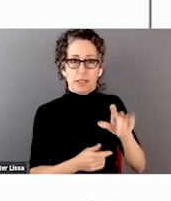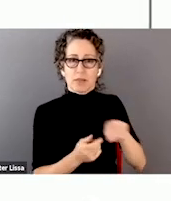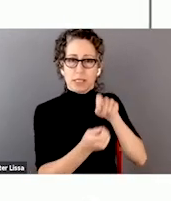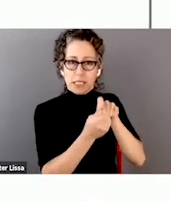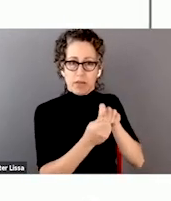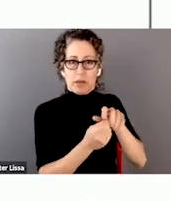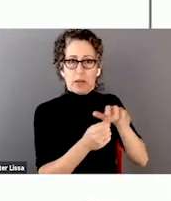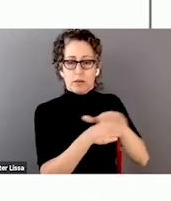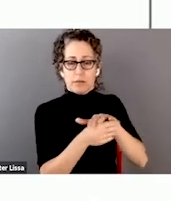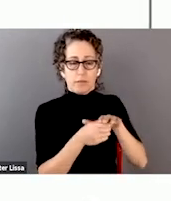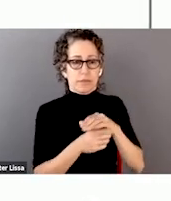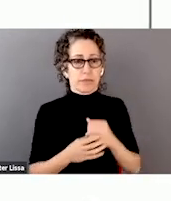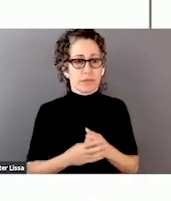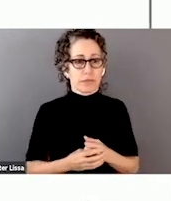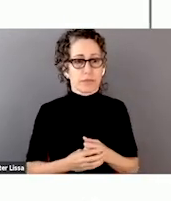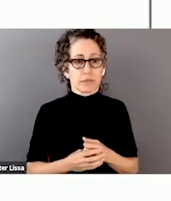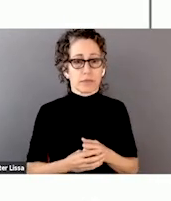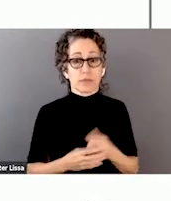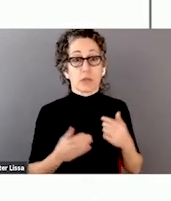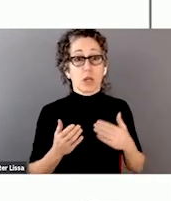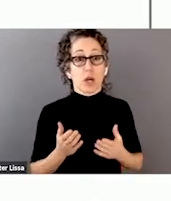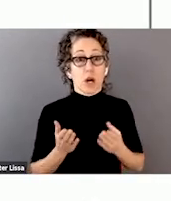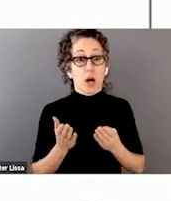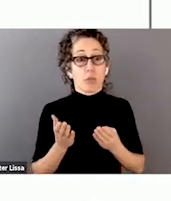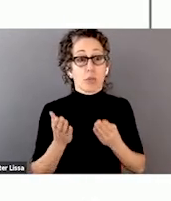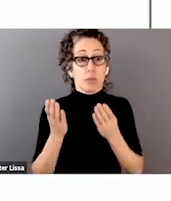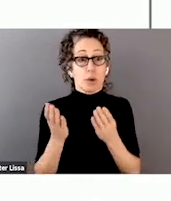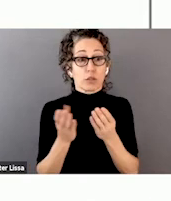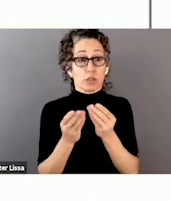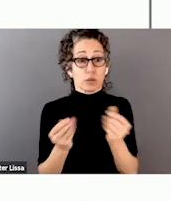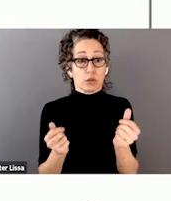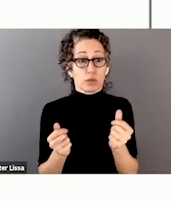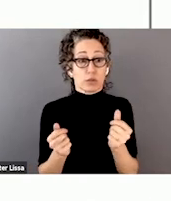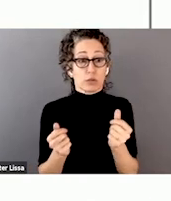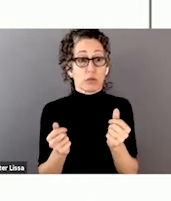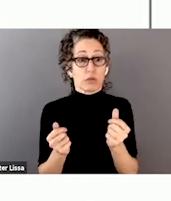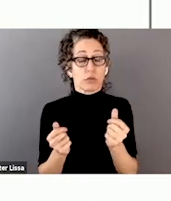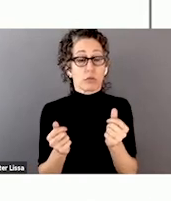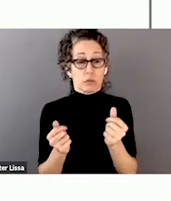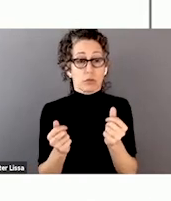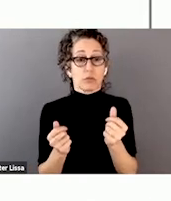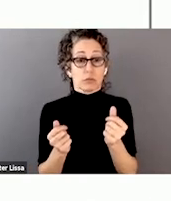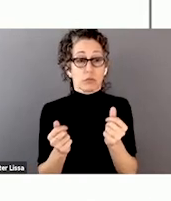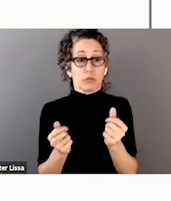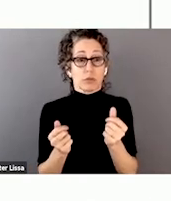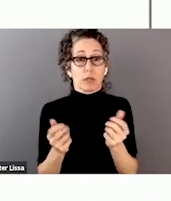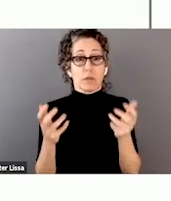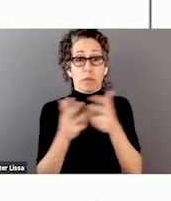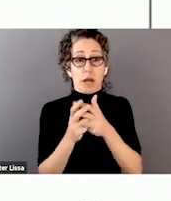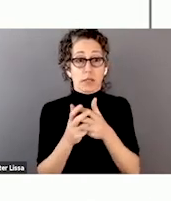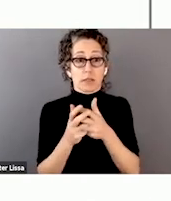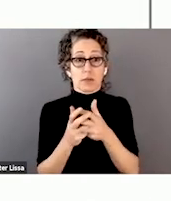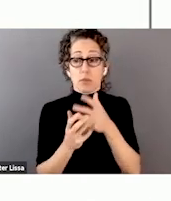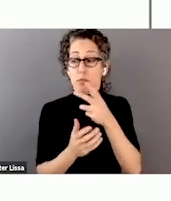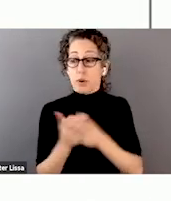Our proposed solution combines human expertise with machine learning in a mixture-of-experts framework,